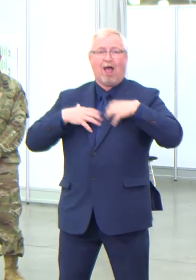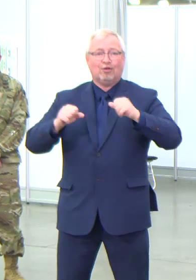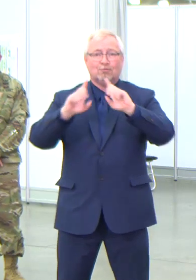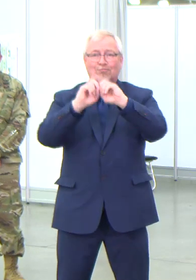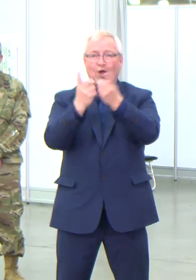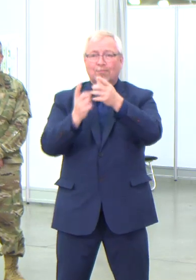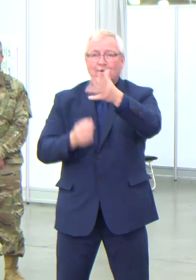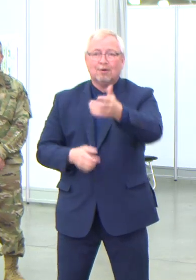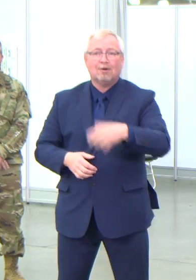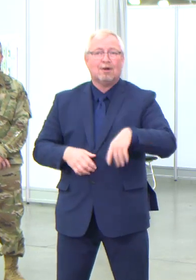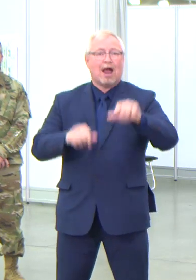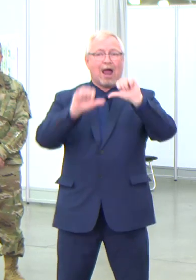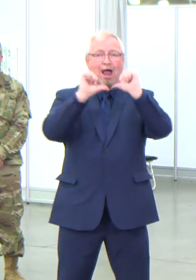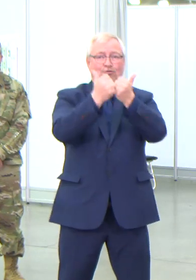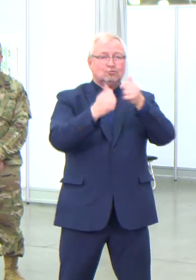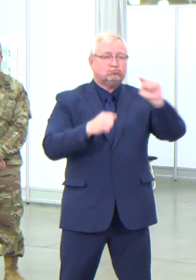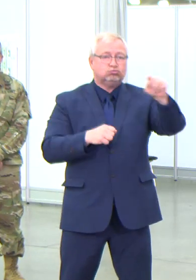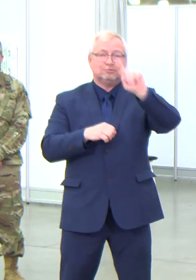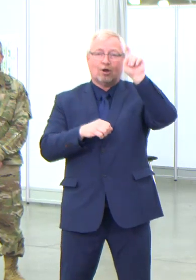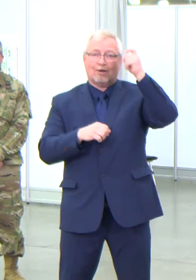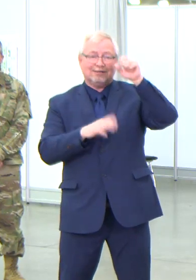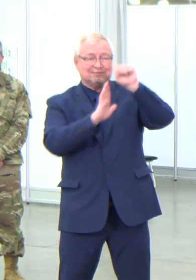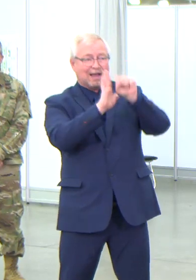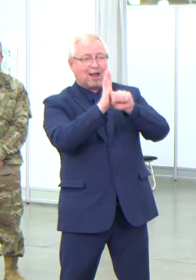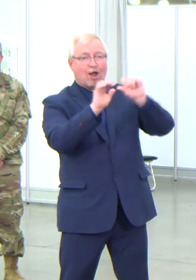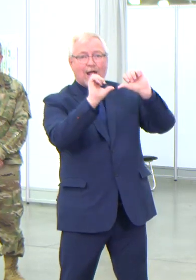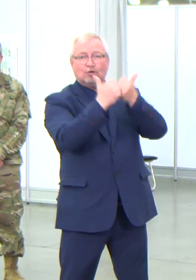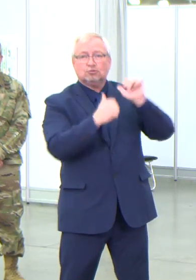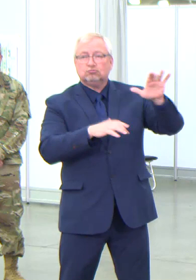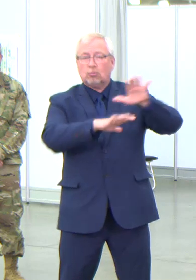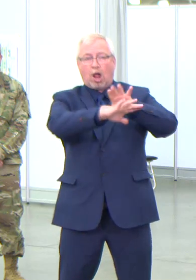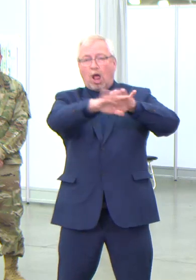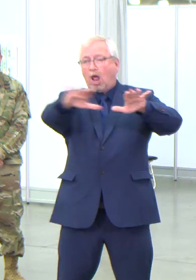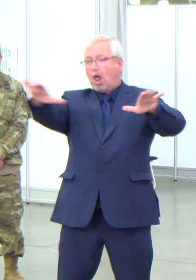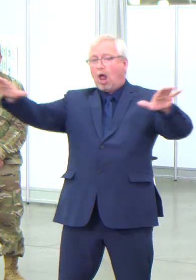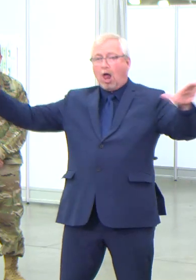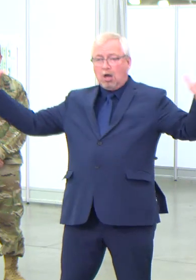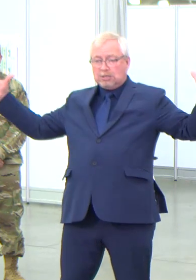of other folks who are citizen soldiers, Health Department, National Guard, our